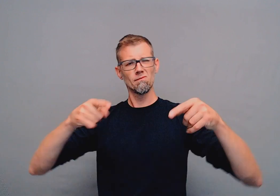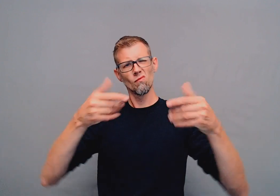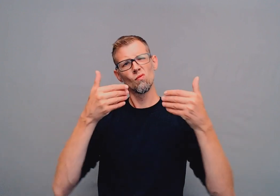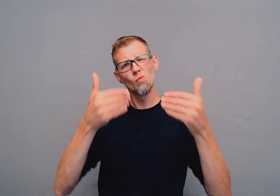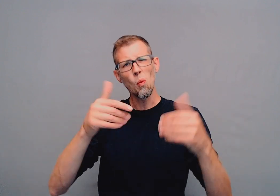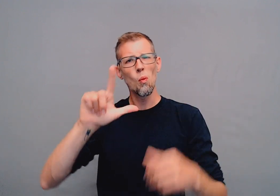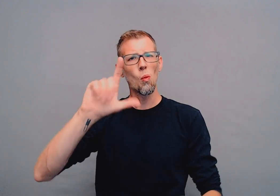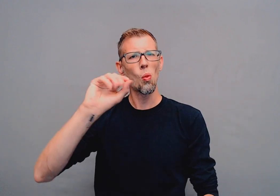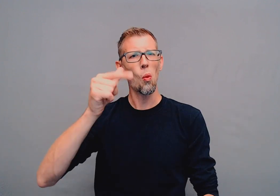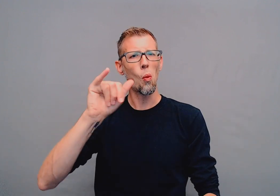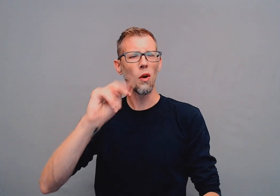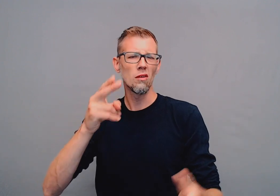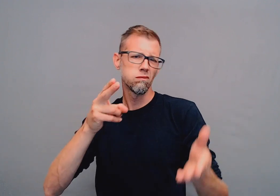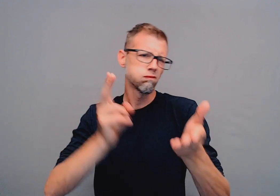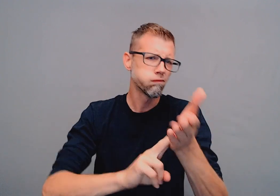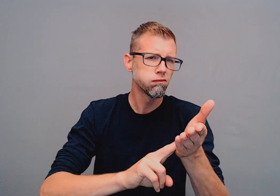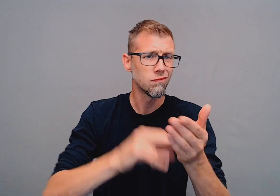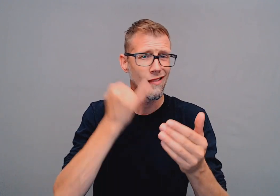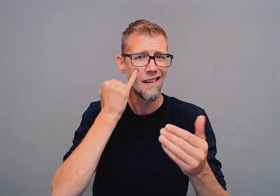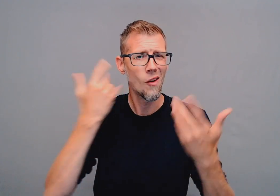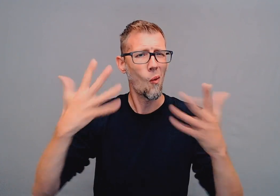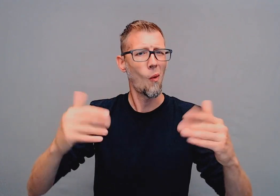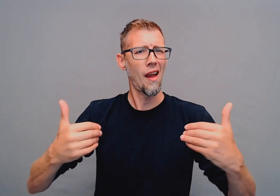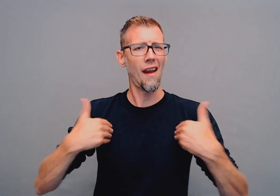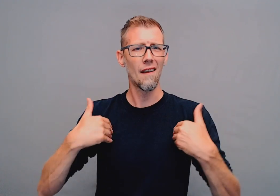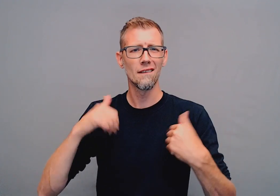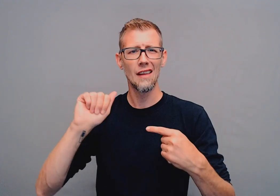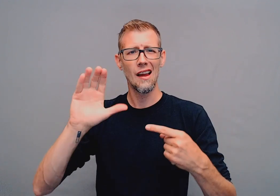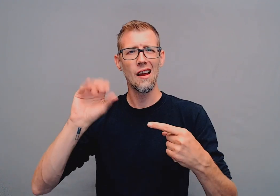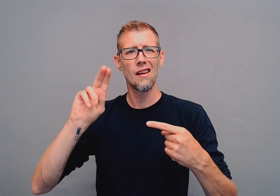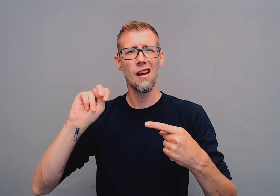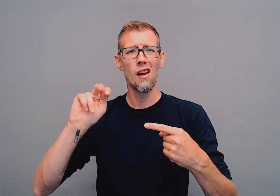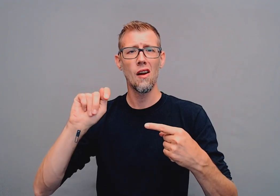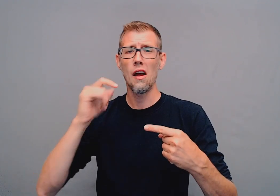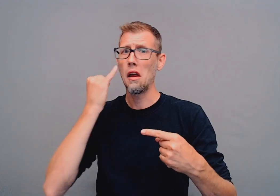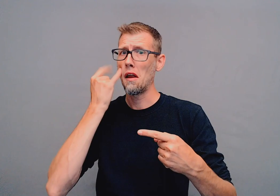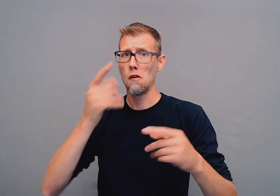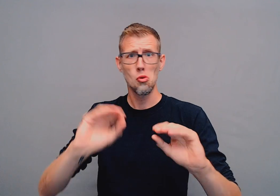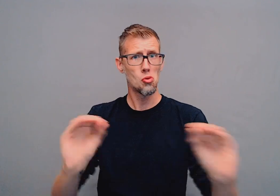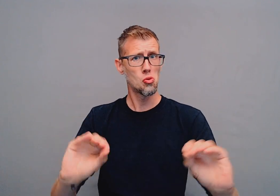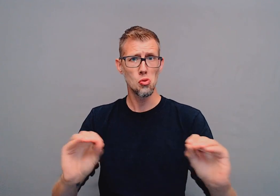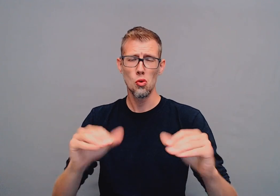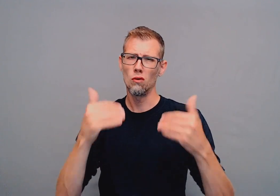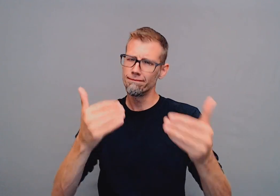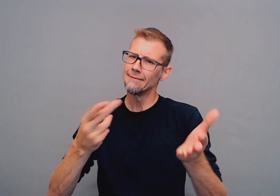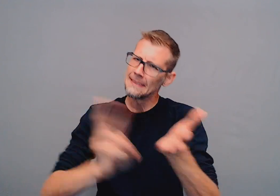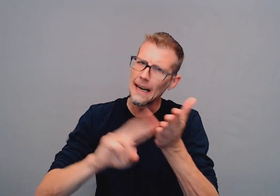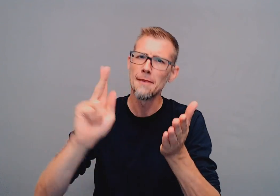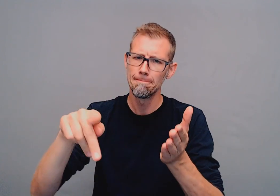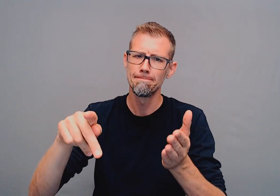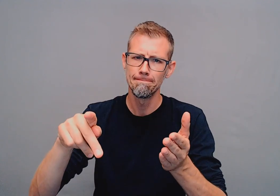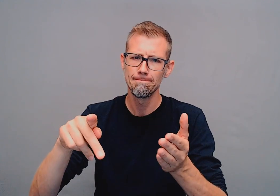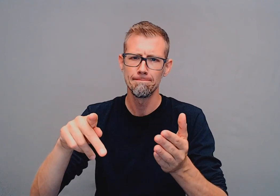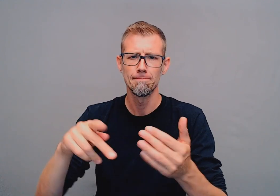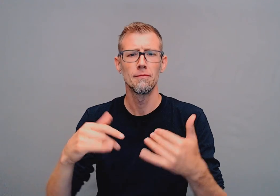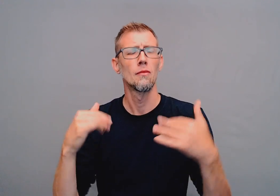Log into your account with Film Freeway and if you don't have one, sign up!